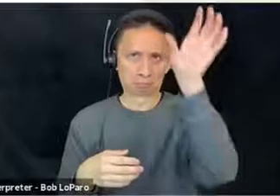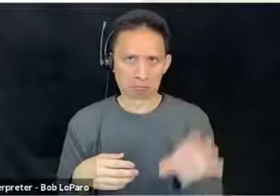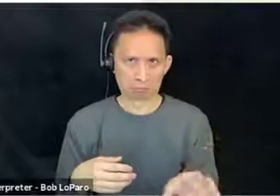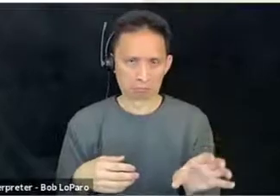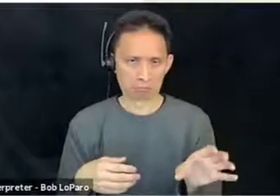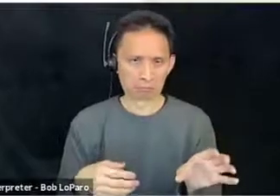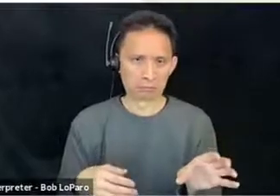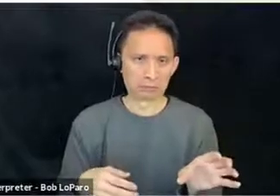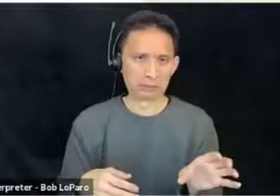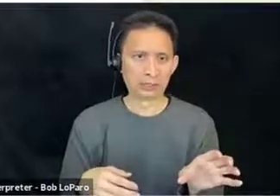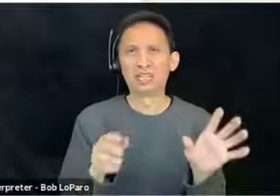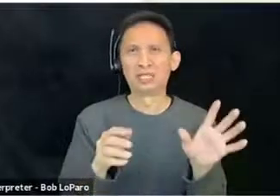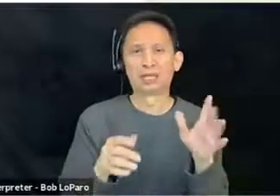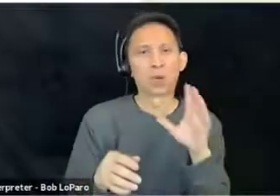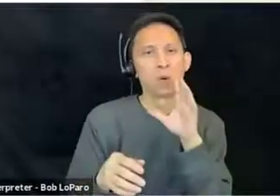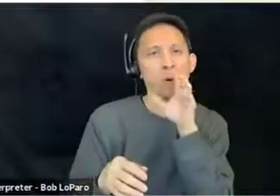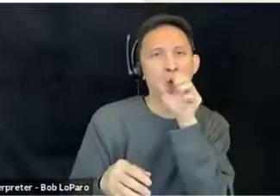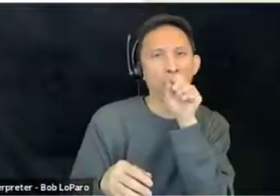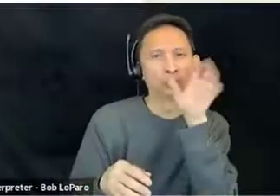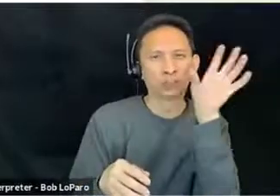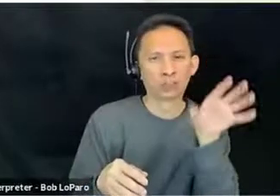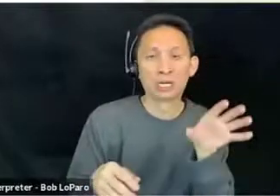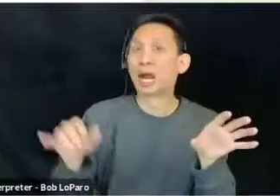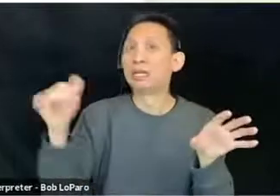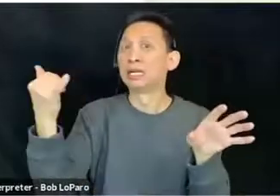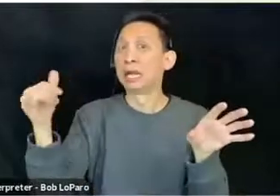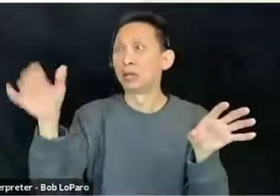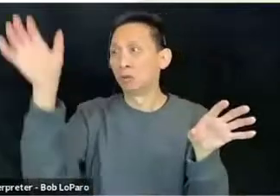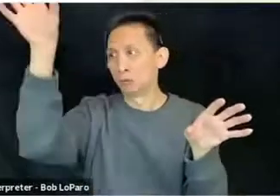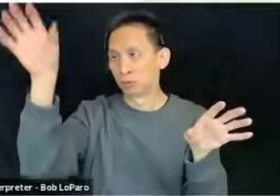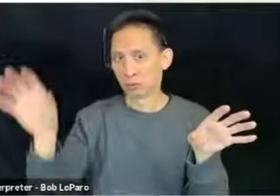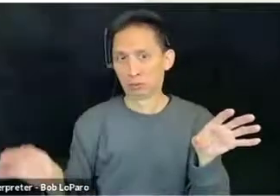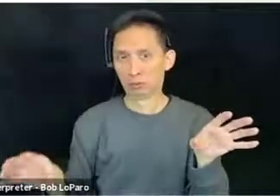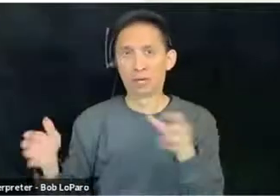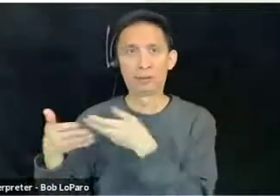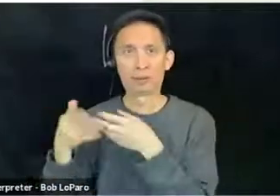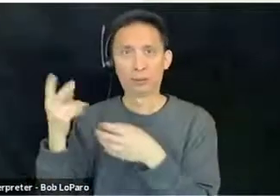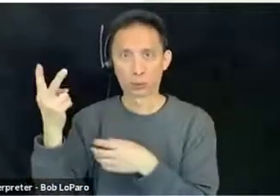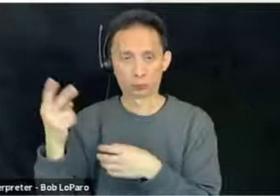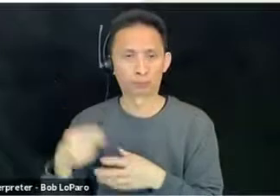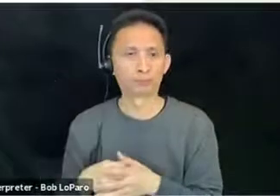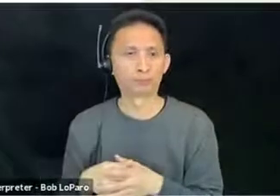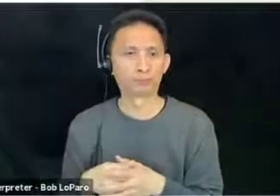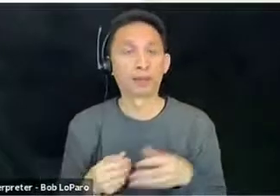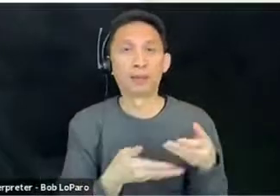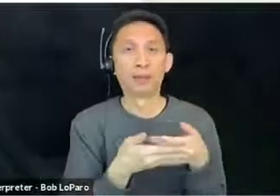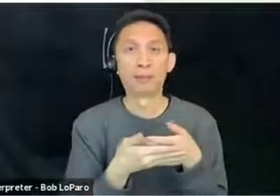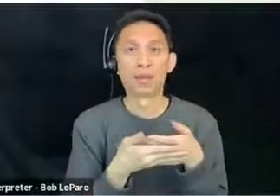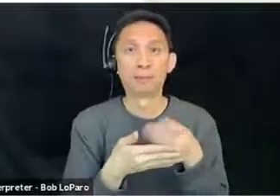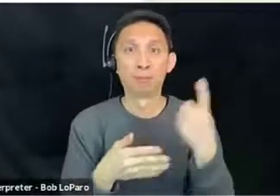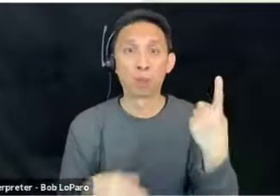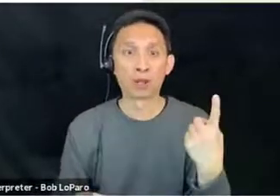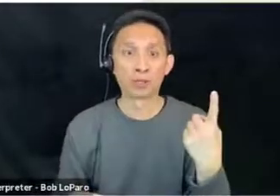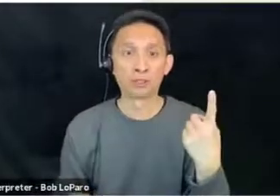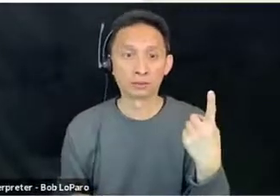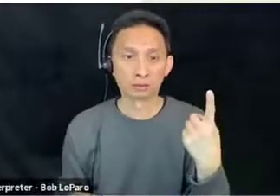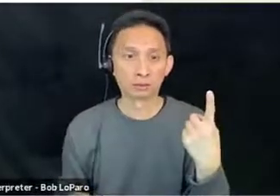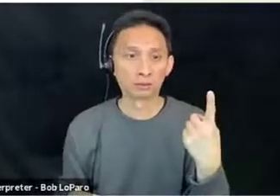there's a column that has baby two. Baby one, as you can see, has a lot of lengthy process